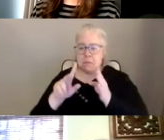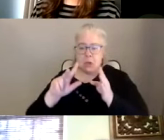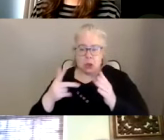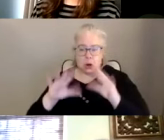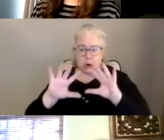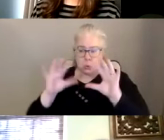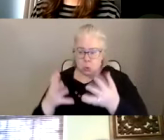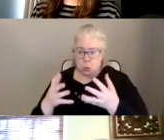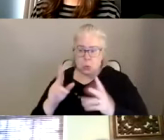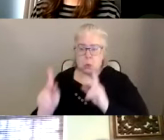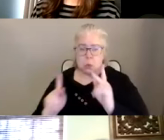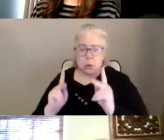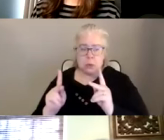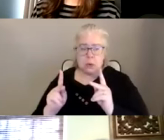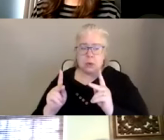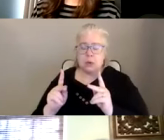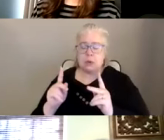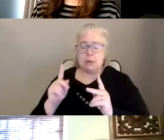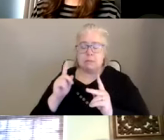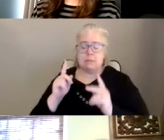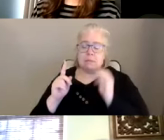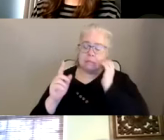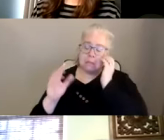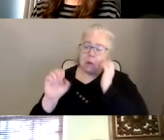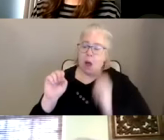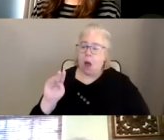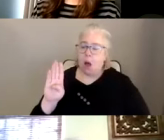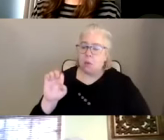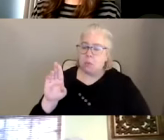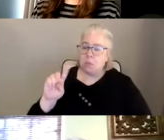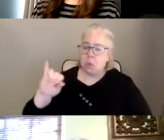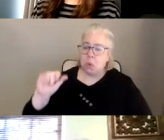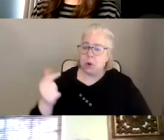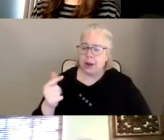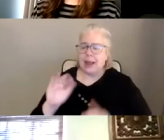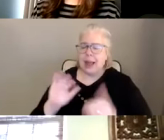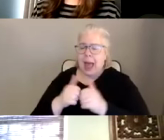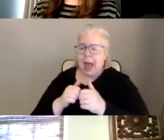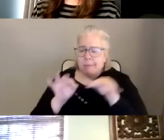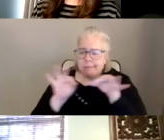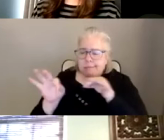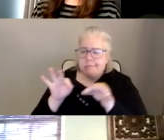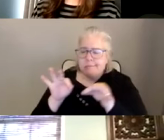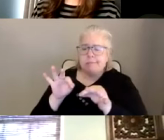in our programs, I think about how we onboard that consumer into the organization and the programming.